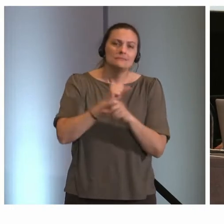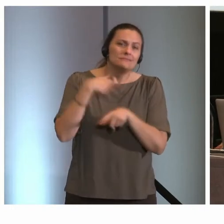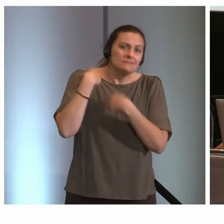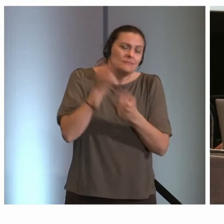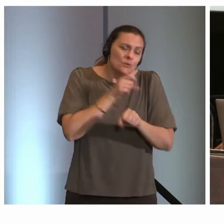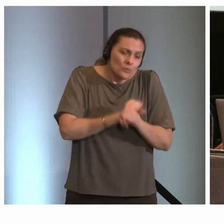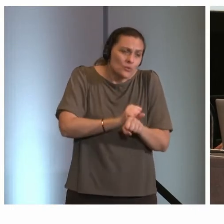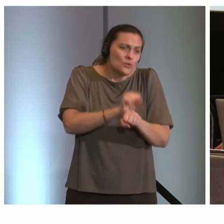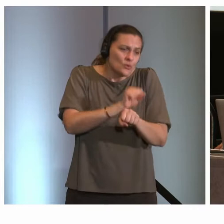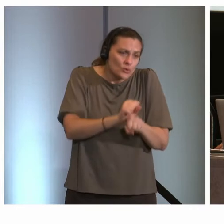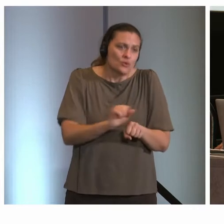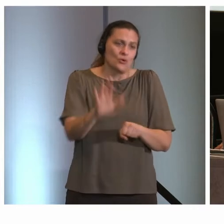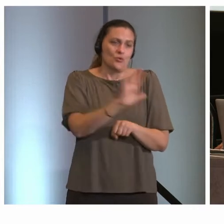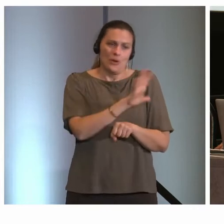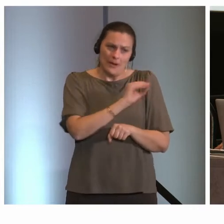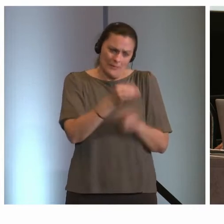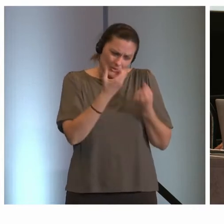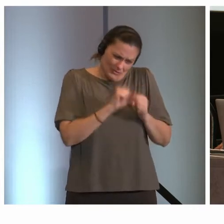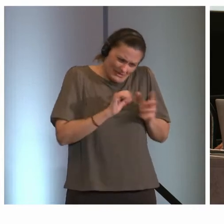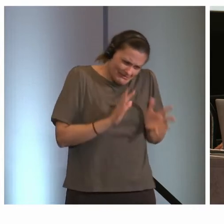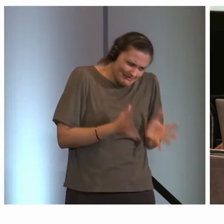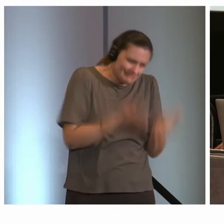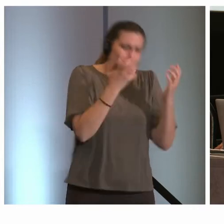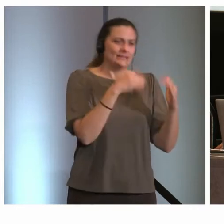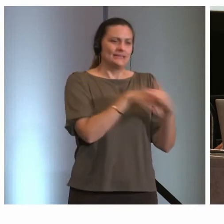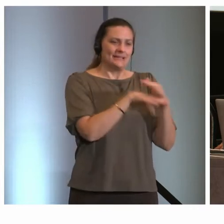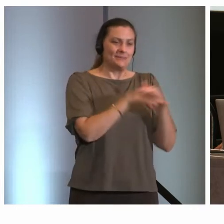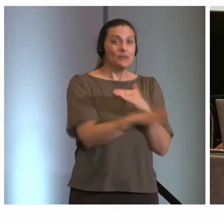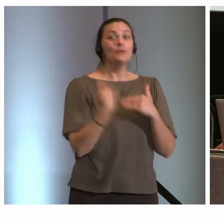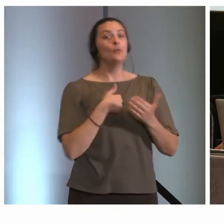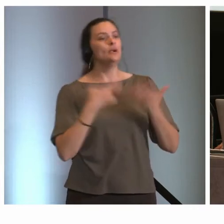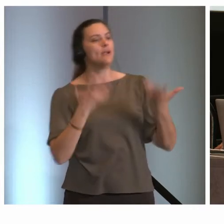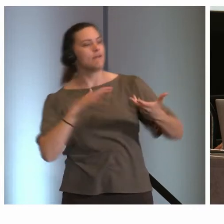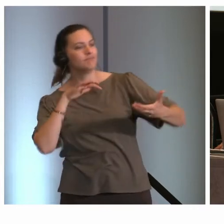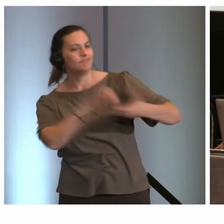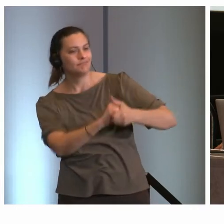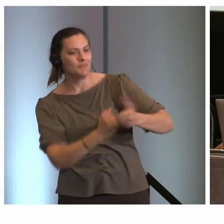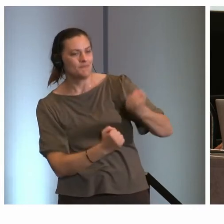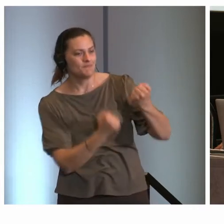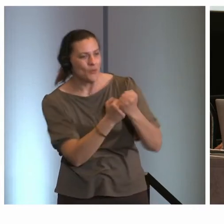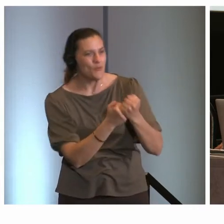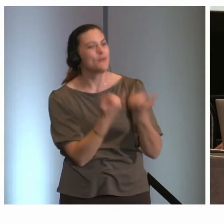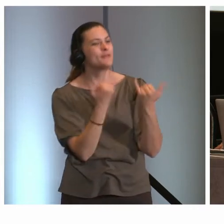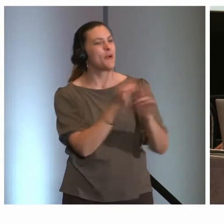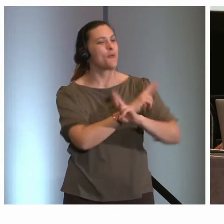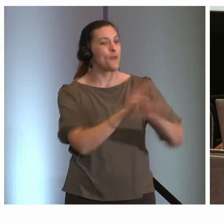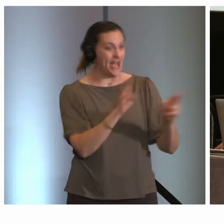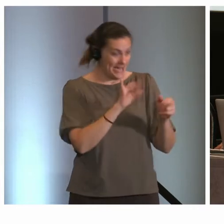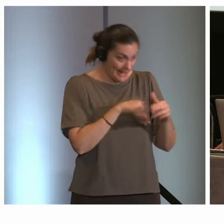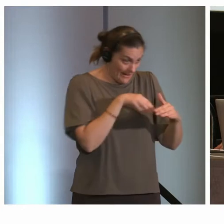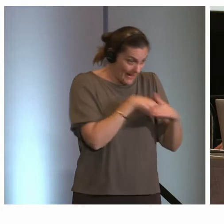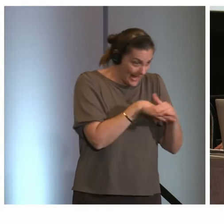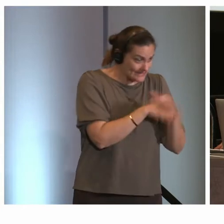have the power, you've -- you've worked very hard to create accessibility inside the company, so we're here to